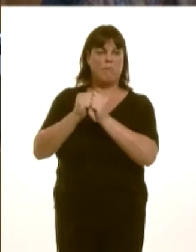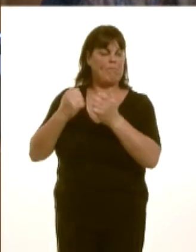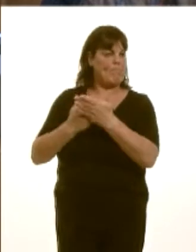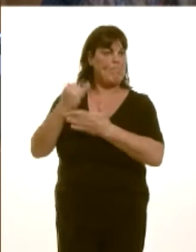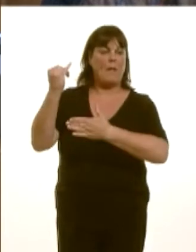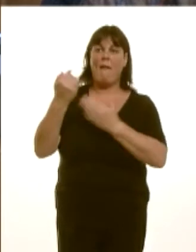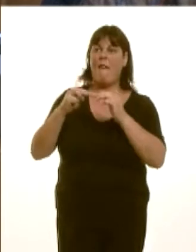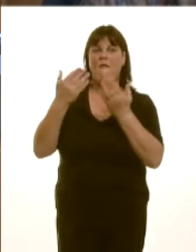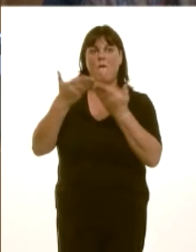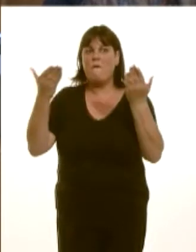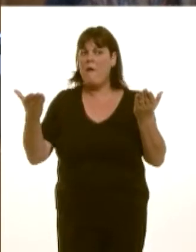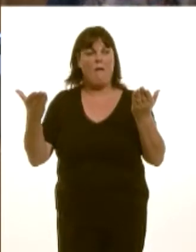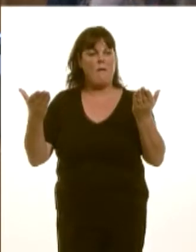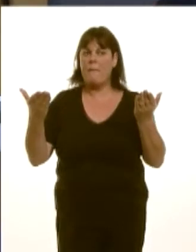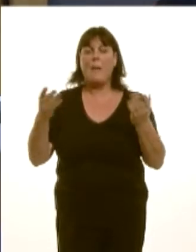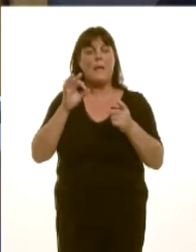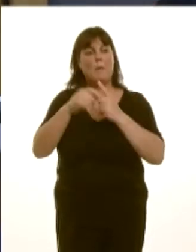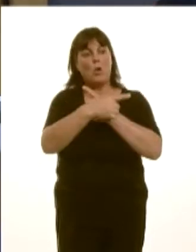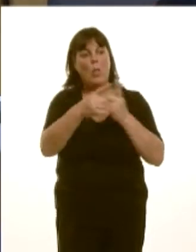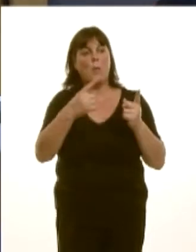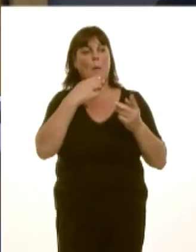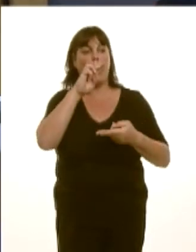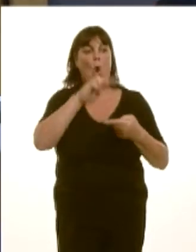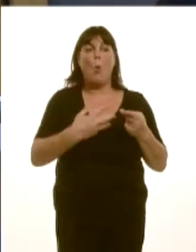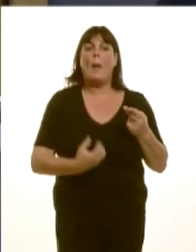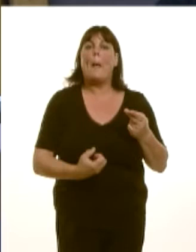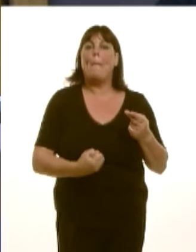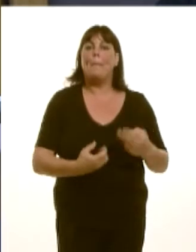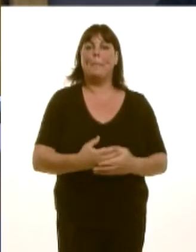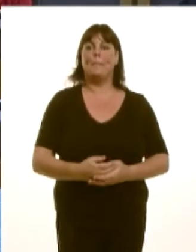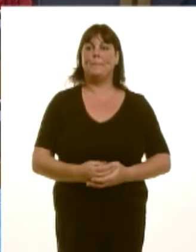particularly for those on the lowest incomes in our society.